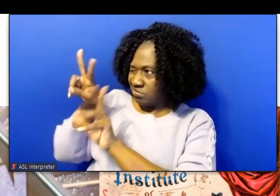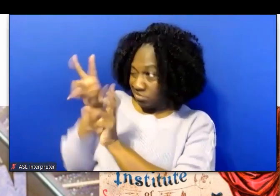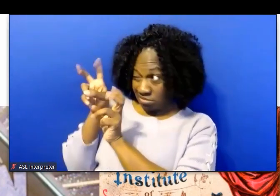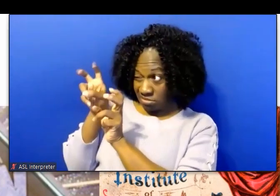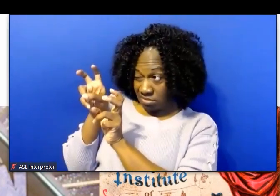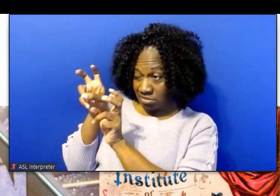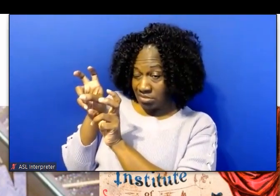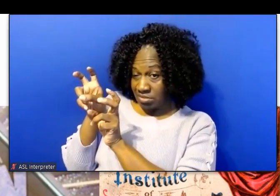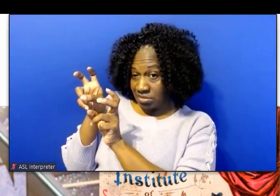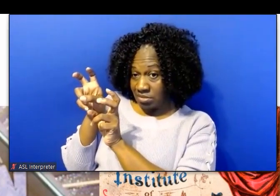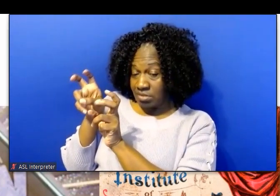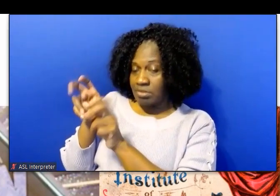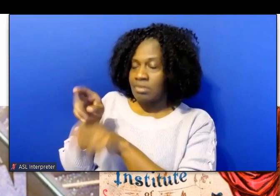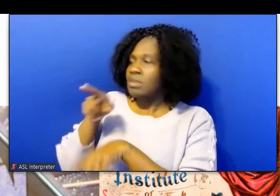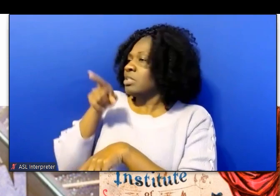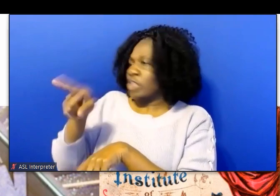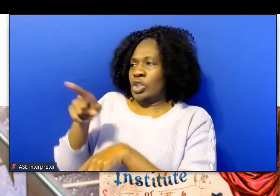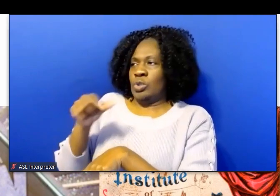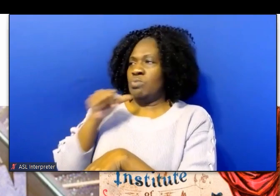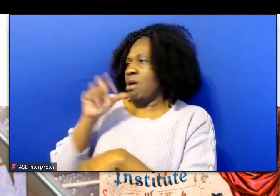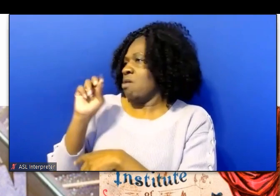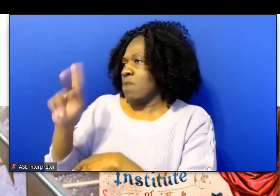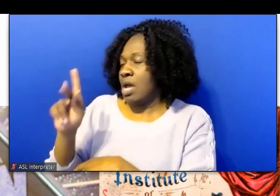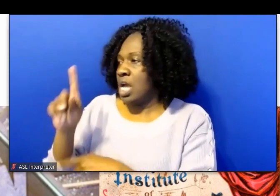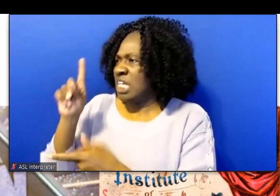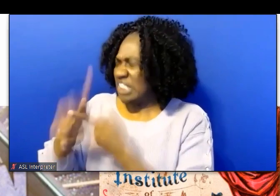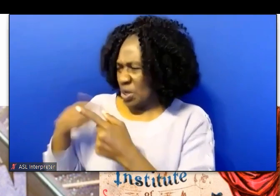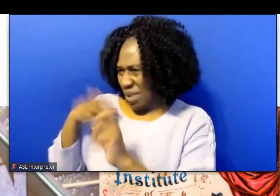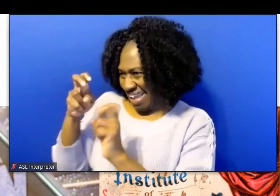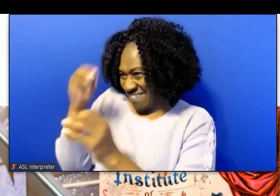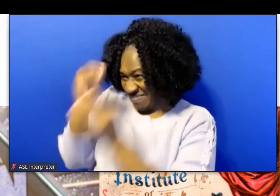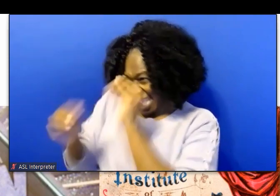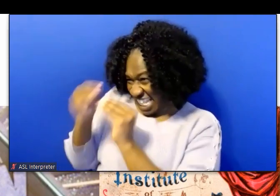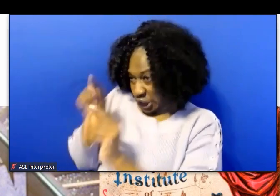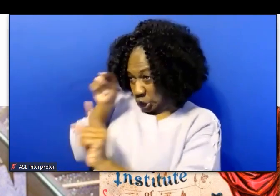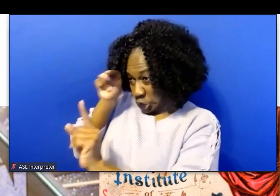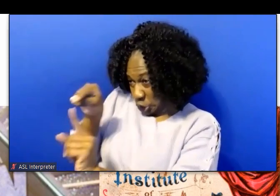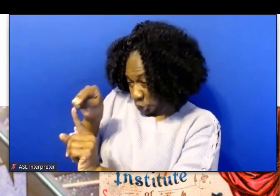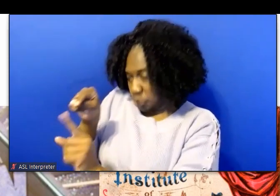you're not okay and if we can just fix you, that's the goal.